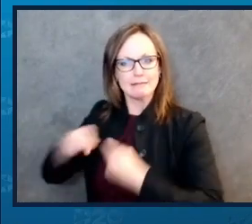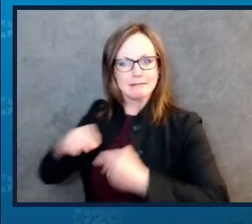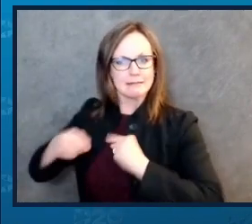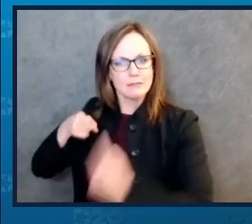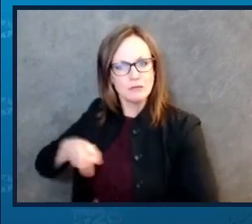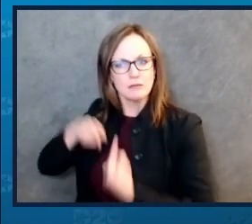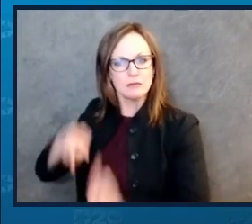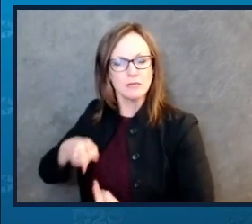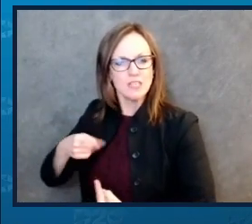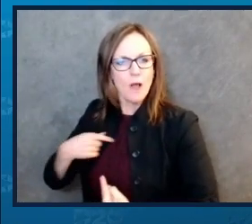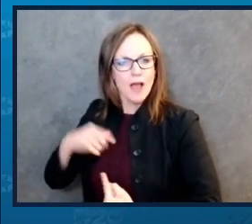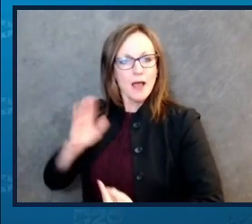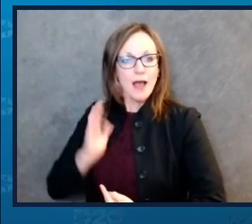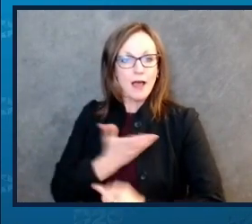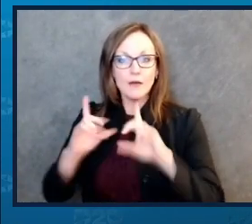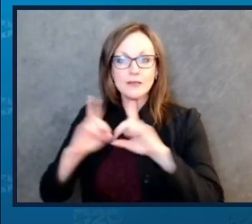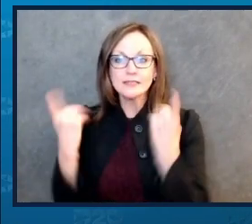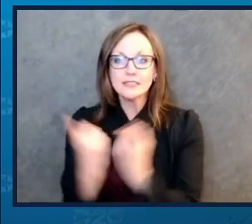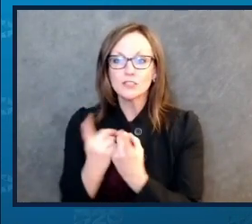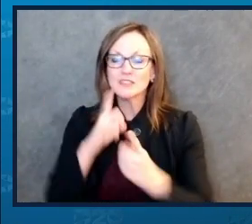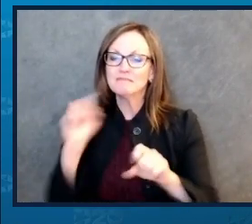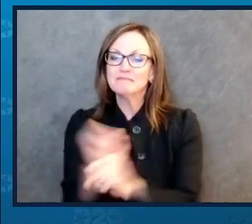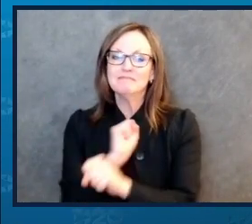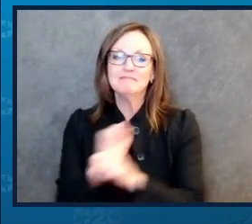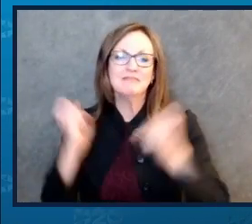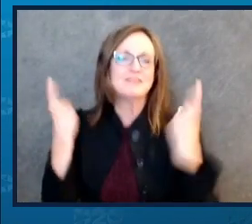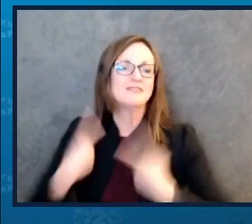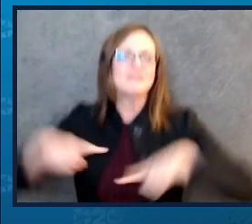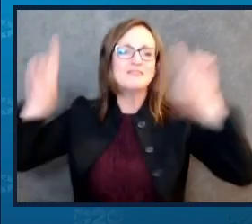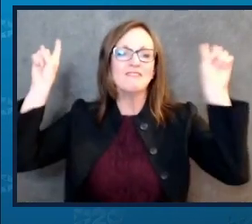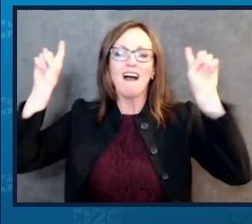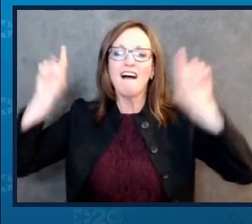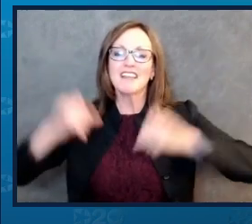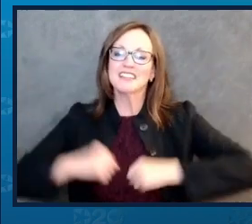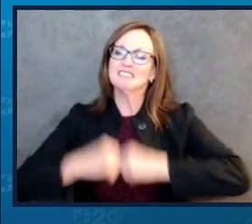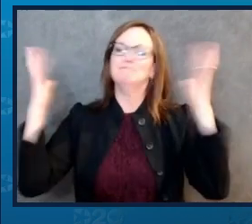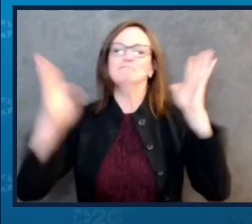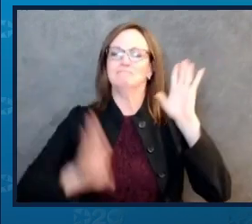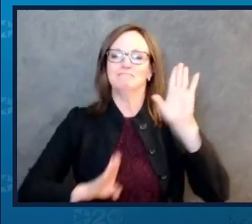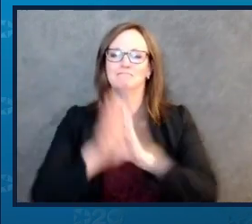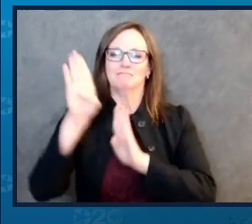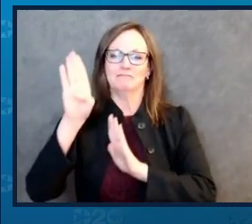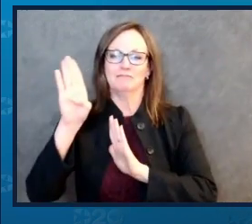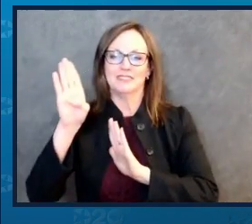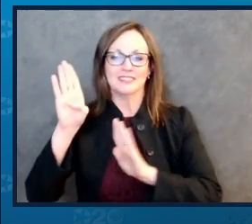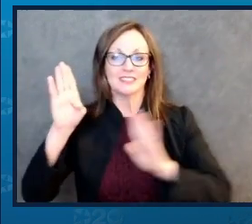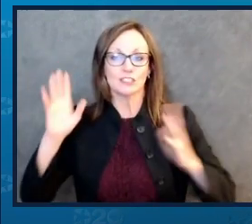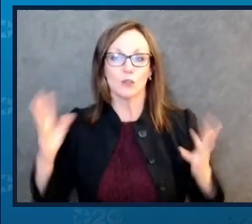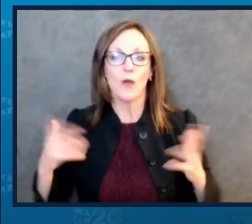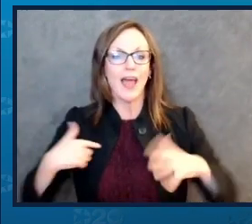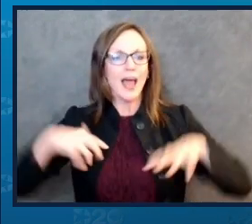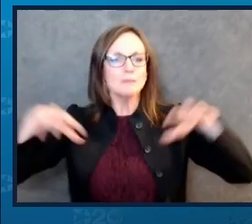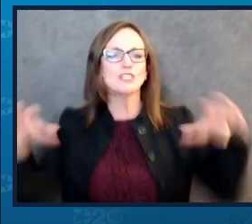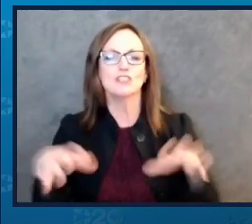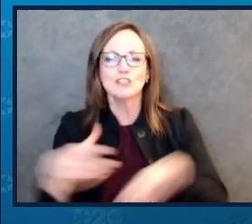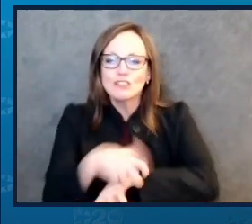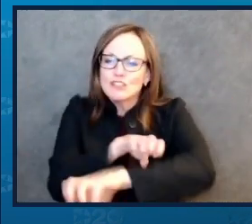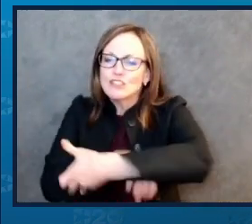THE THINGS WE RAN ON GOING INTO NOVEMBER, WE ARE DOING THAT. WOMEN DON'T FIGHT FOR WOMEN.